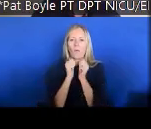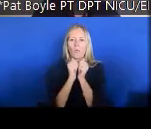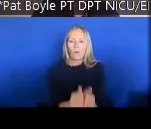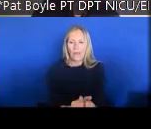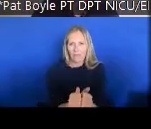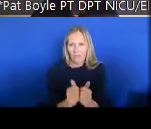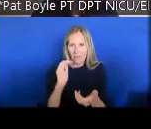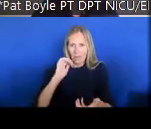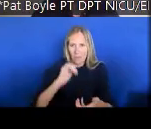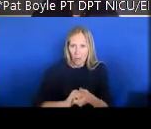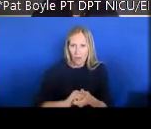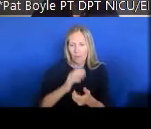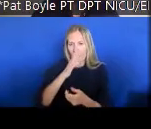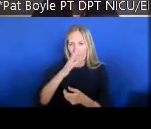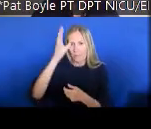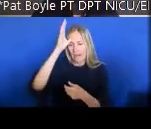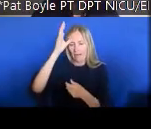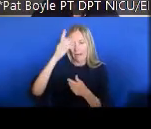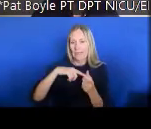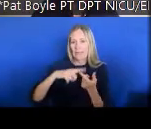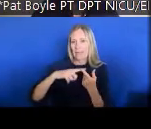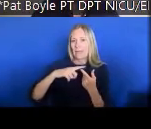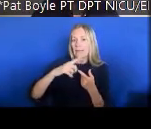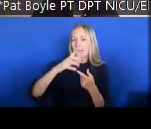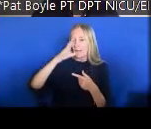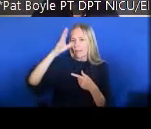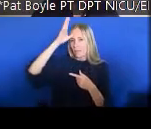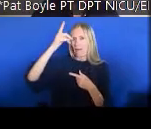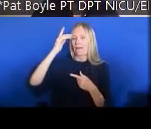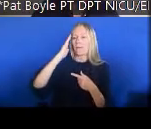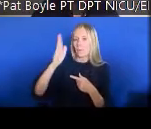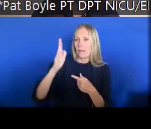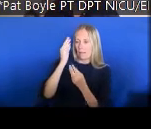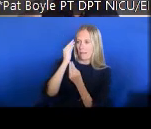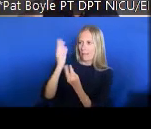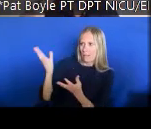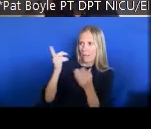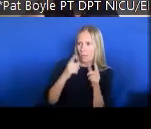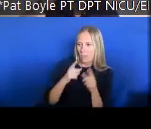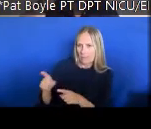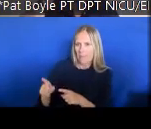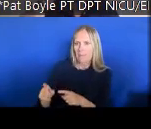parent reference back to them what is going on. So it was